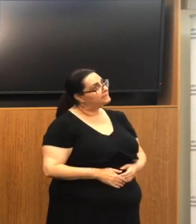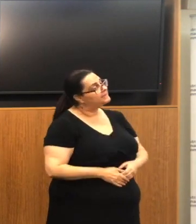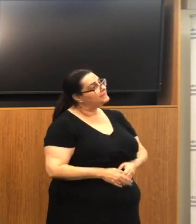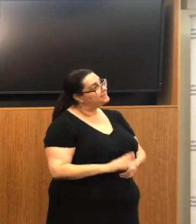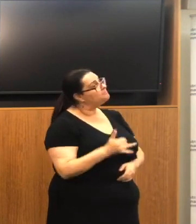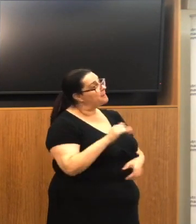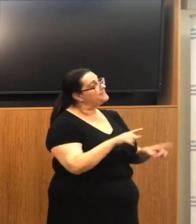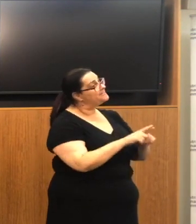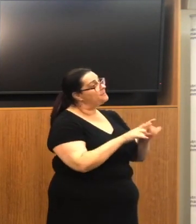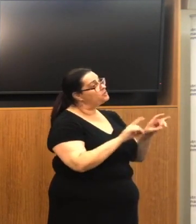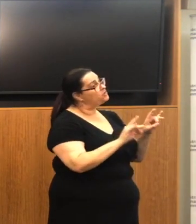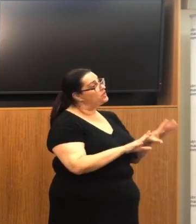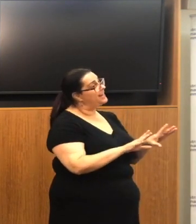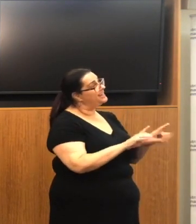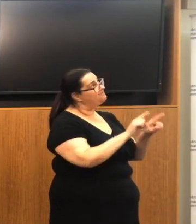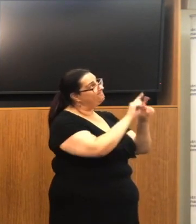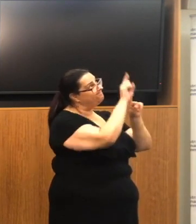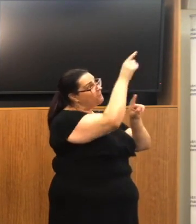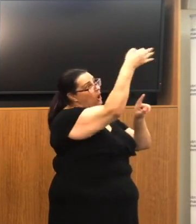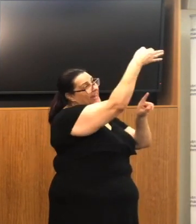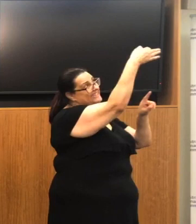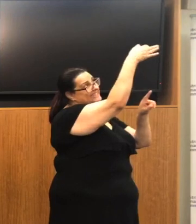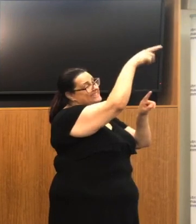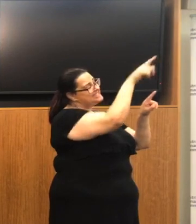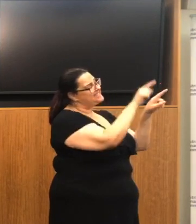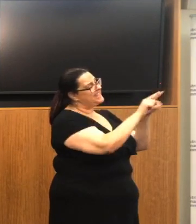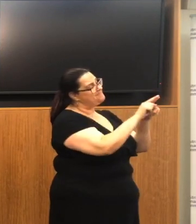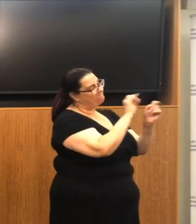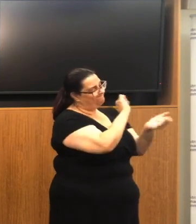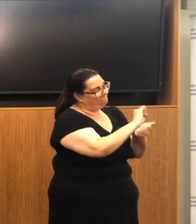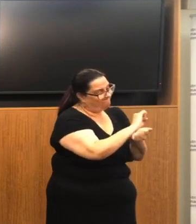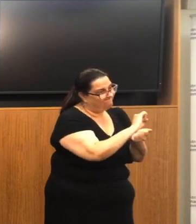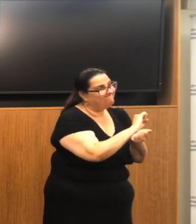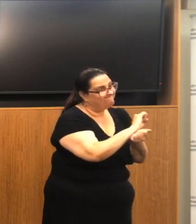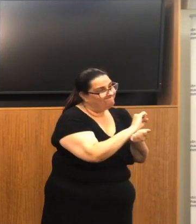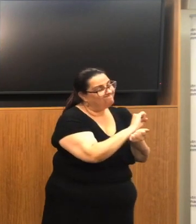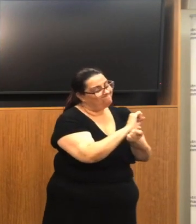going on offshore here in Australia, but what we documented